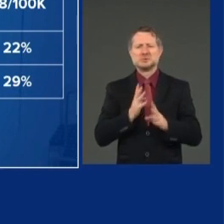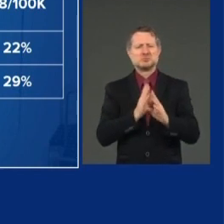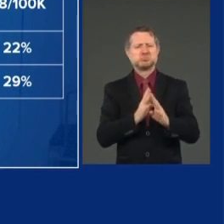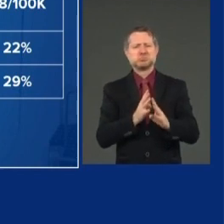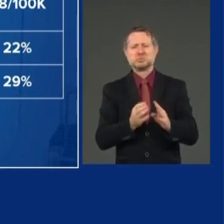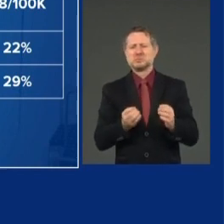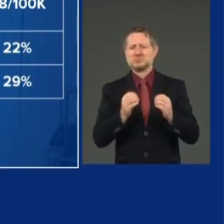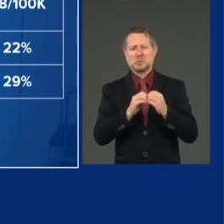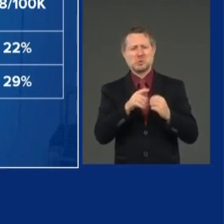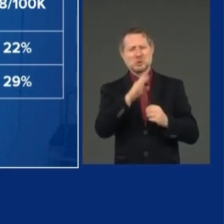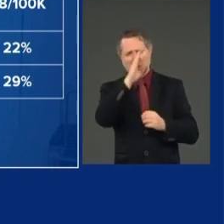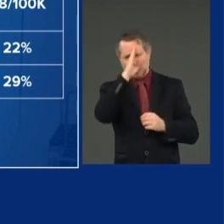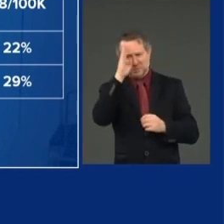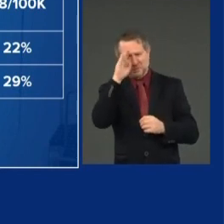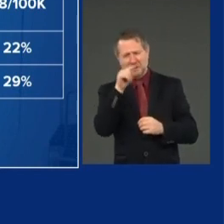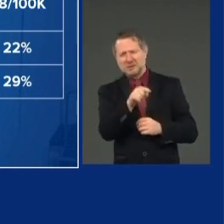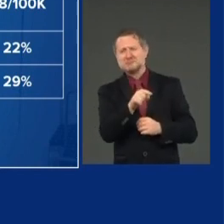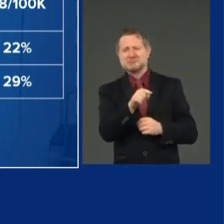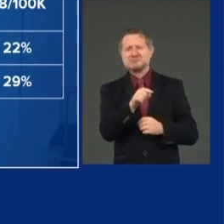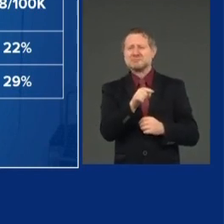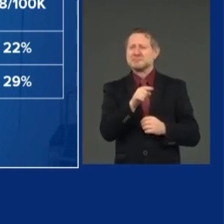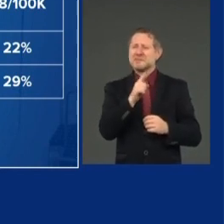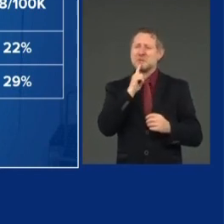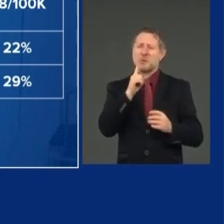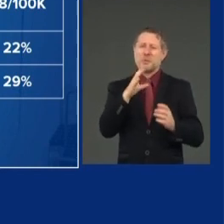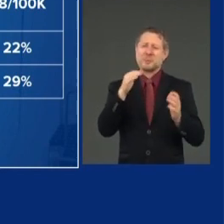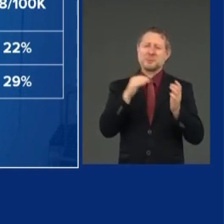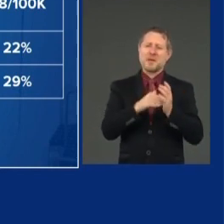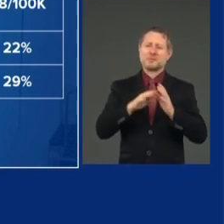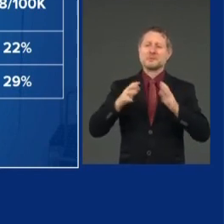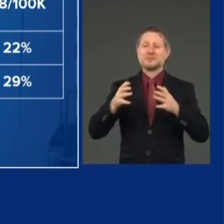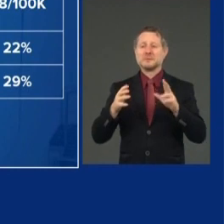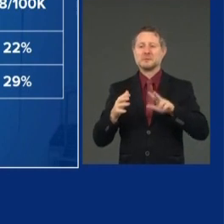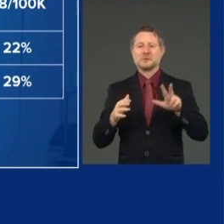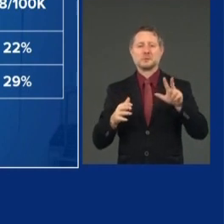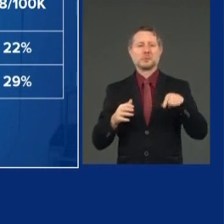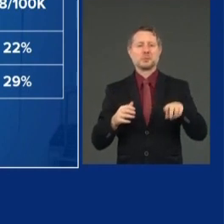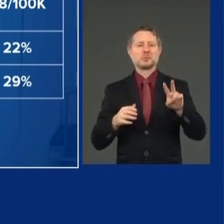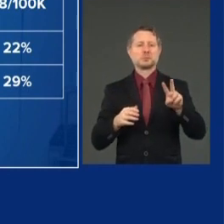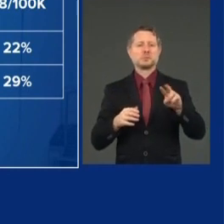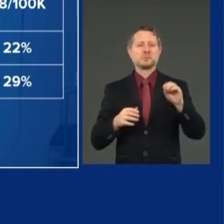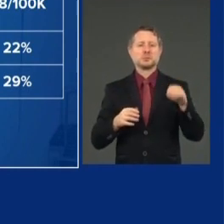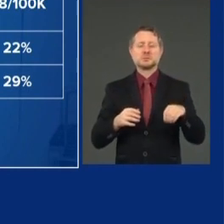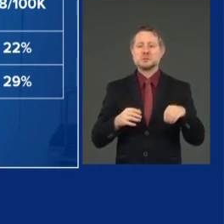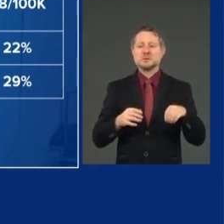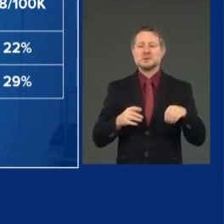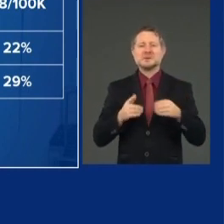MORISINIA, COMPARED TO NEW YORK CITY GENERAL AVERAGE OF 19%.